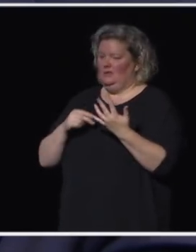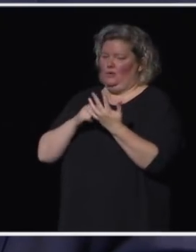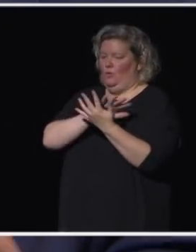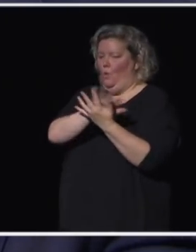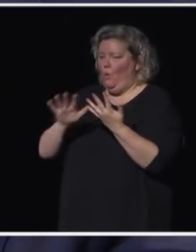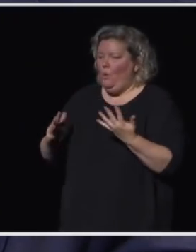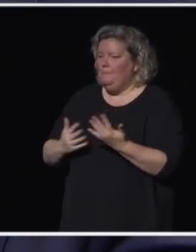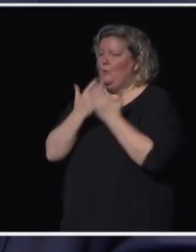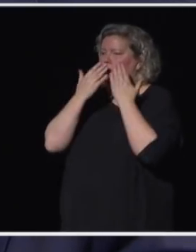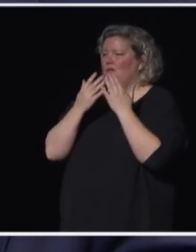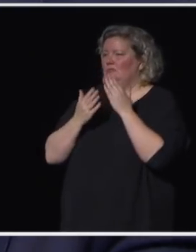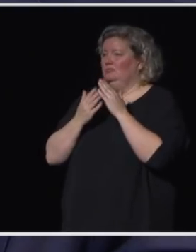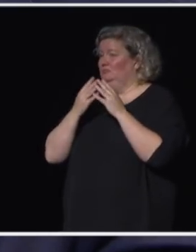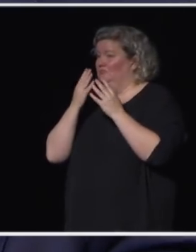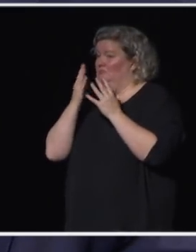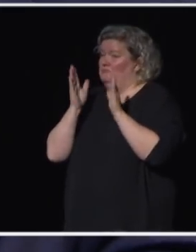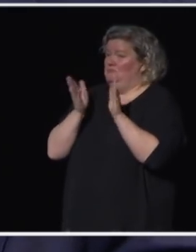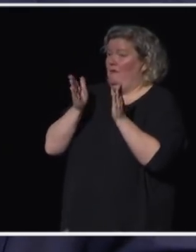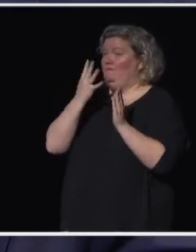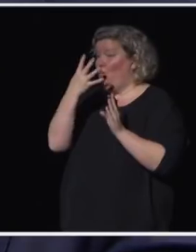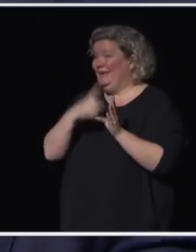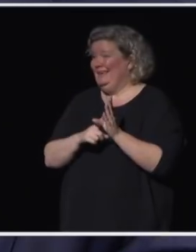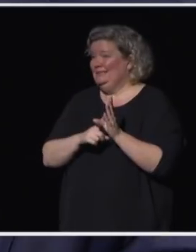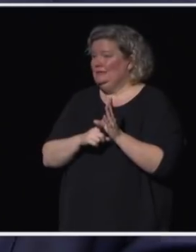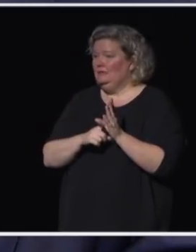And among those we have for the most part different mothers.